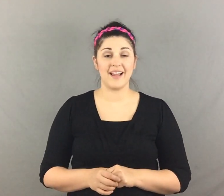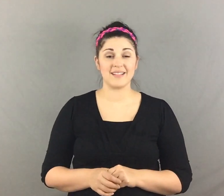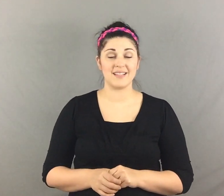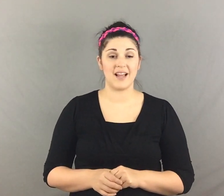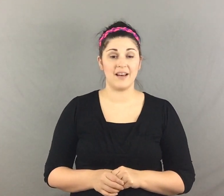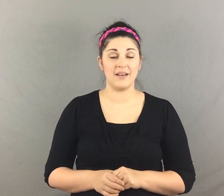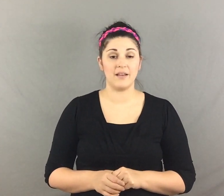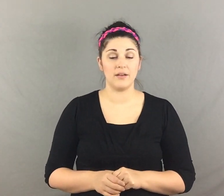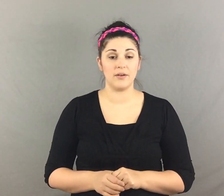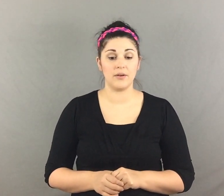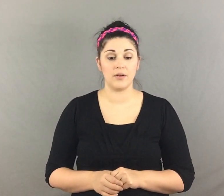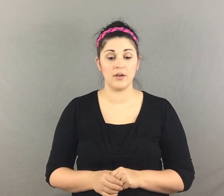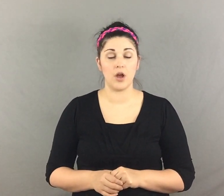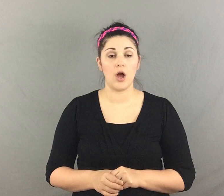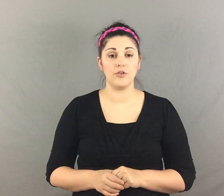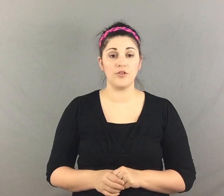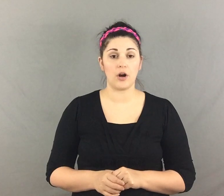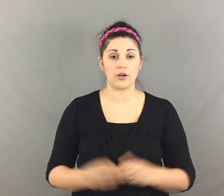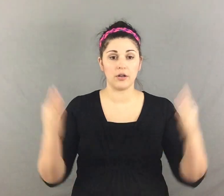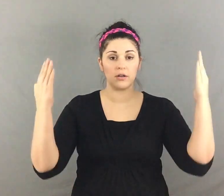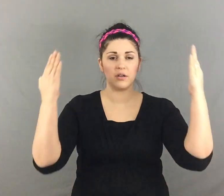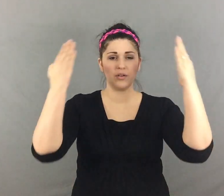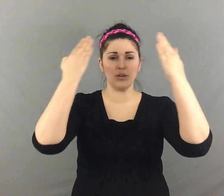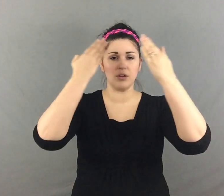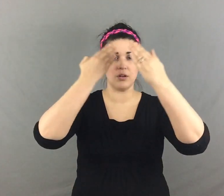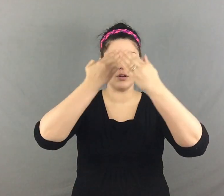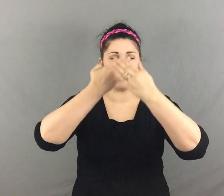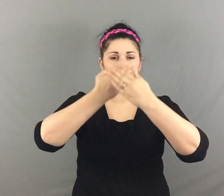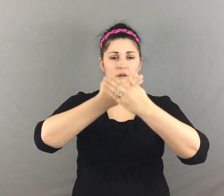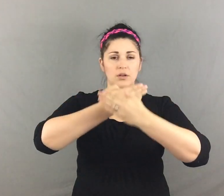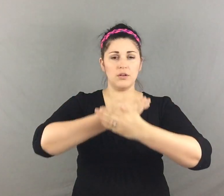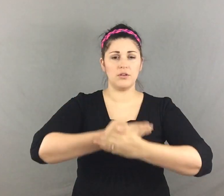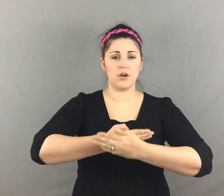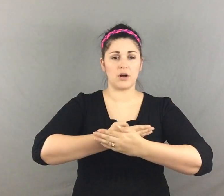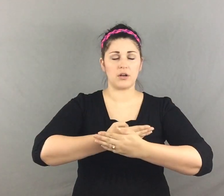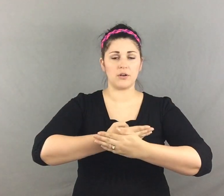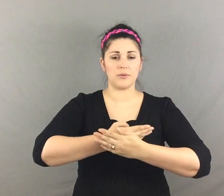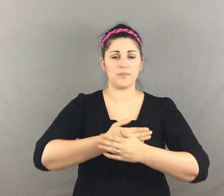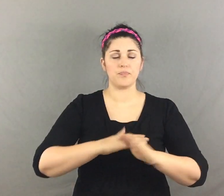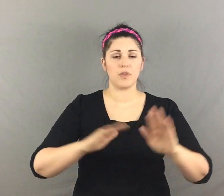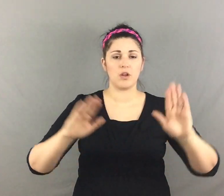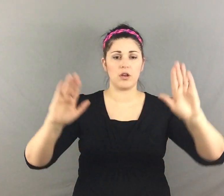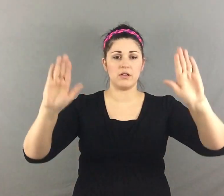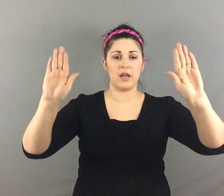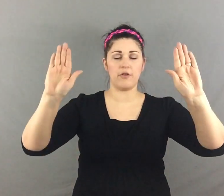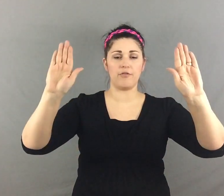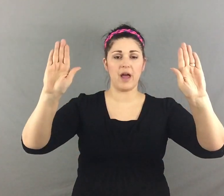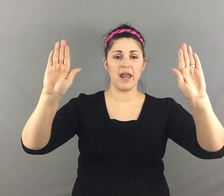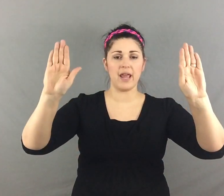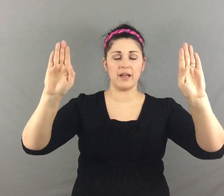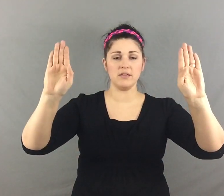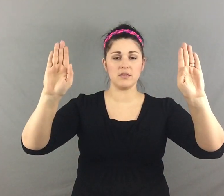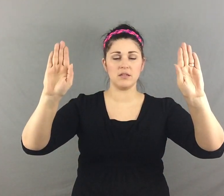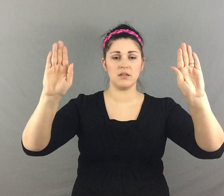next time, dark, dark. Do you take your flat hands,